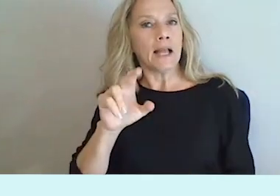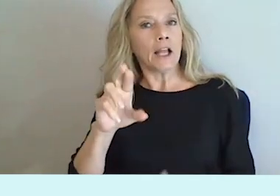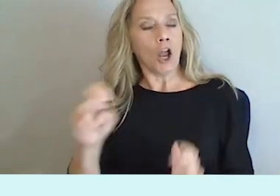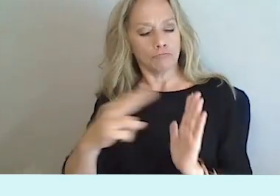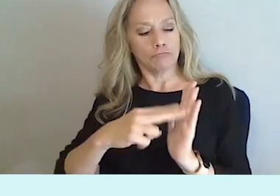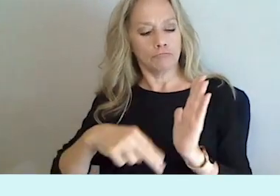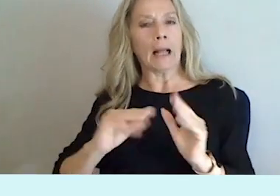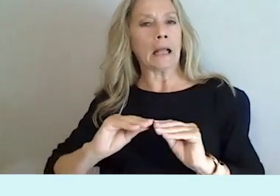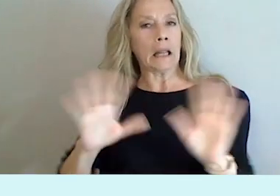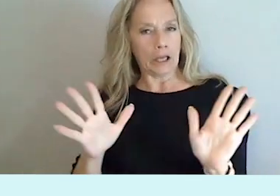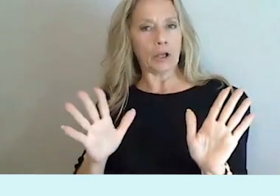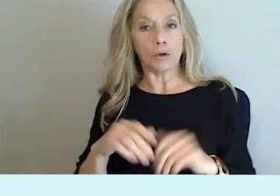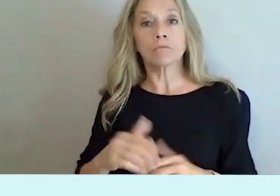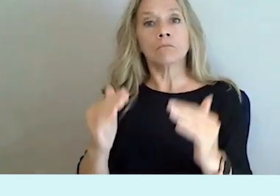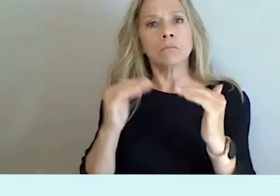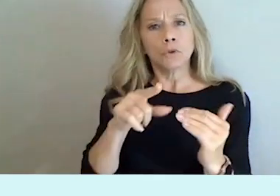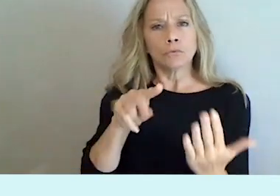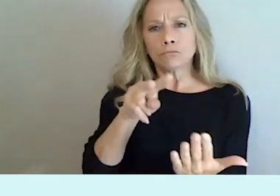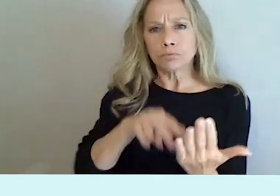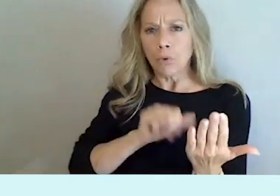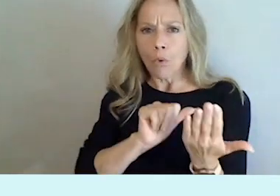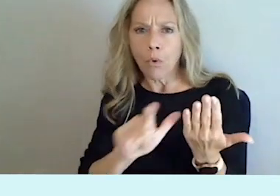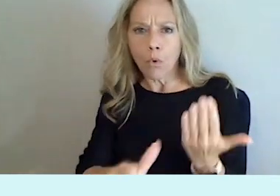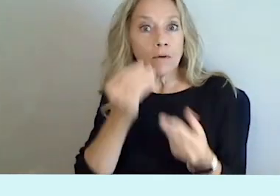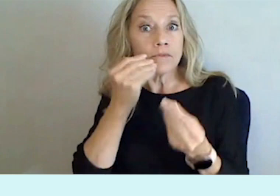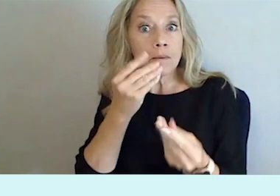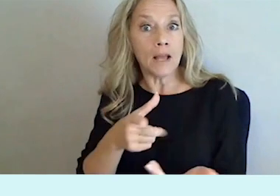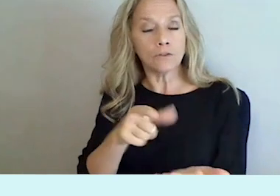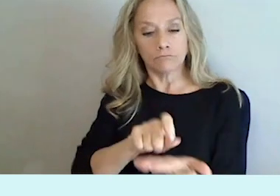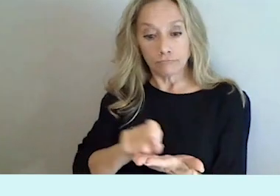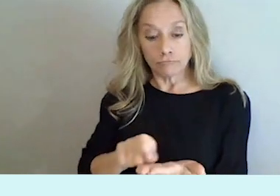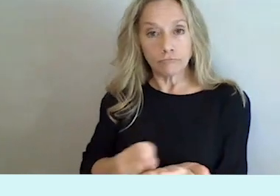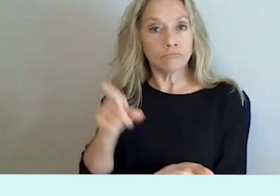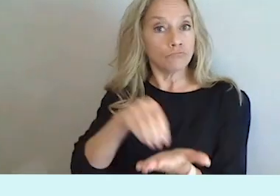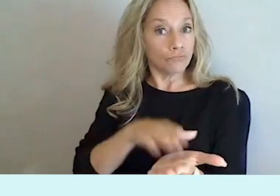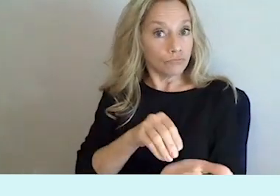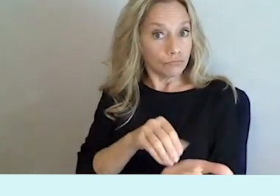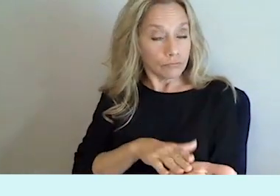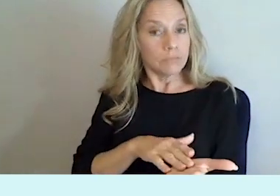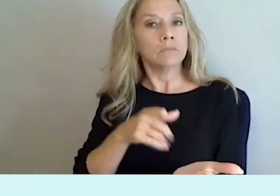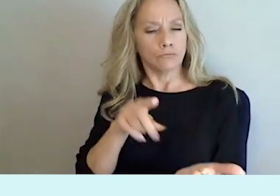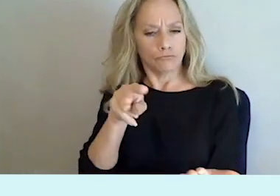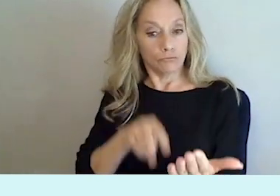Review all the information listed in your renewal packet and confirm it is still correct. If it is not correct,